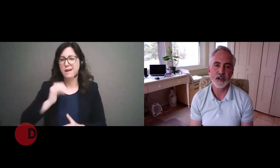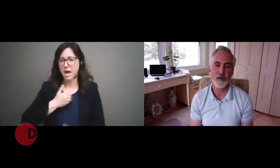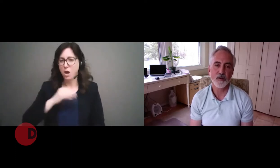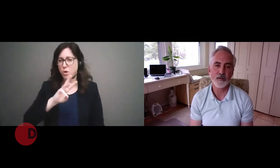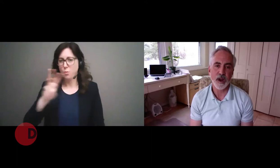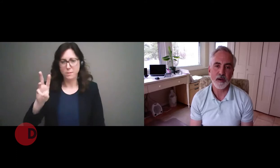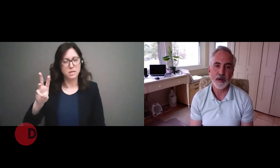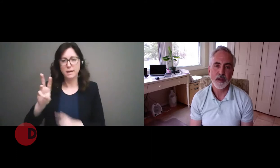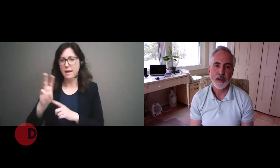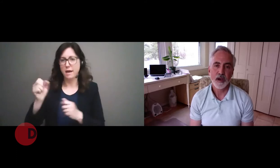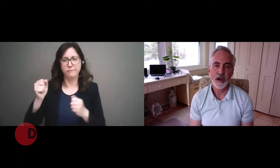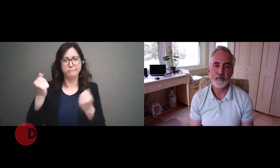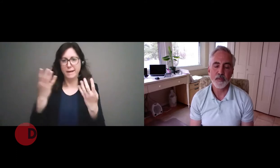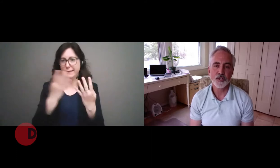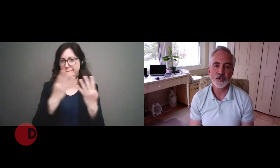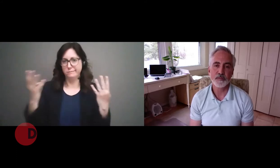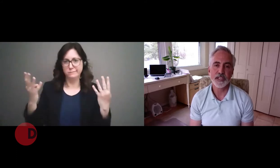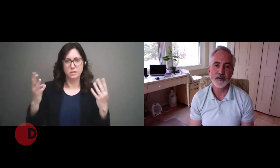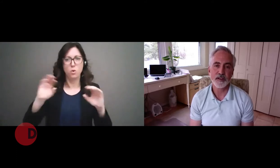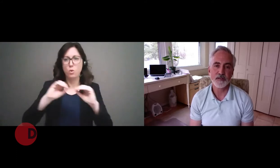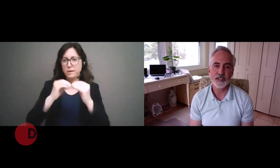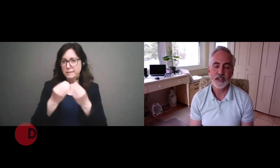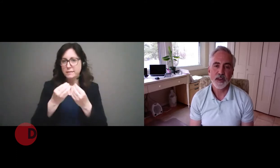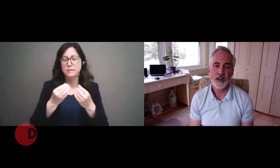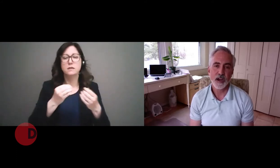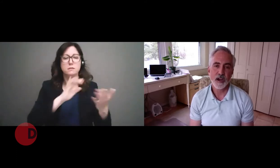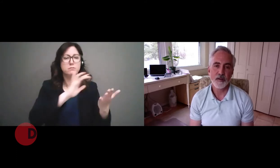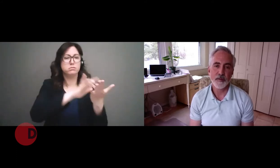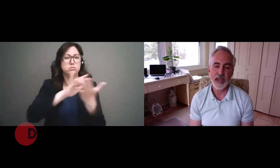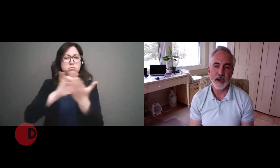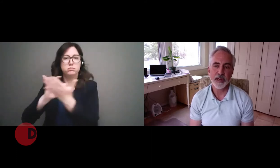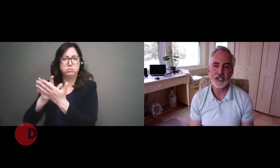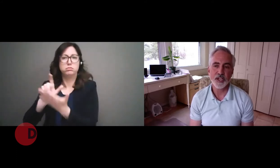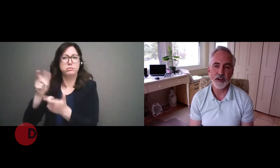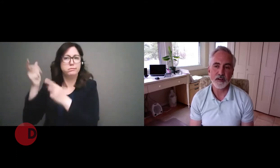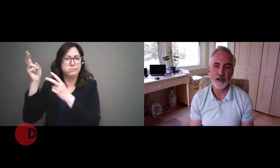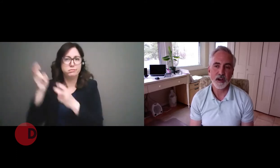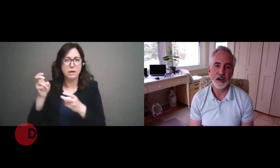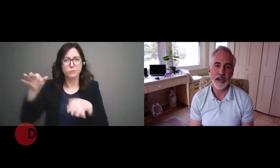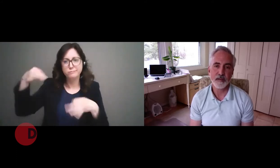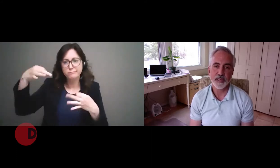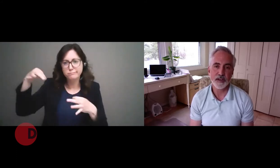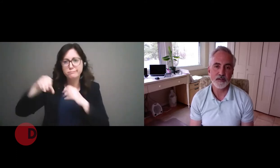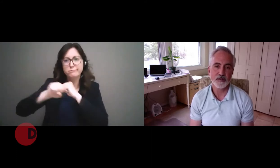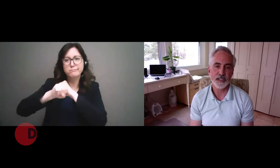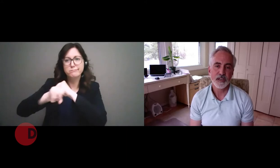Through our website organizations can download information to distribute.